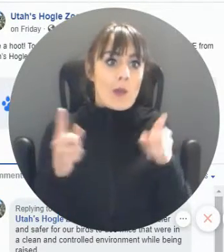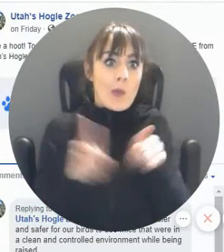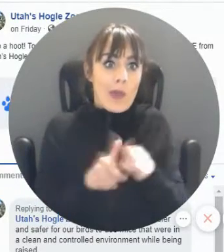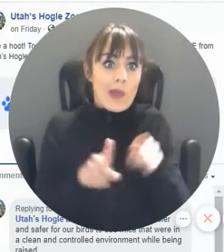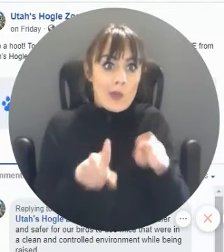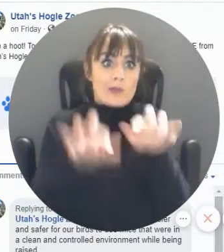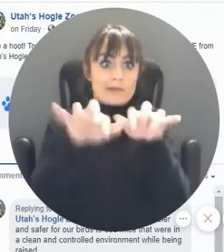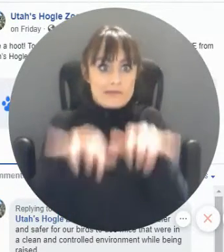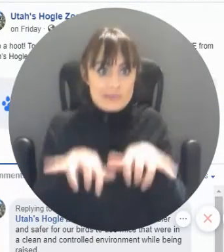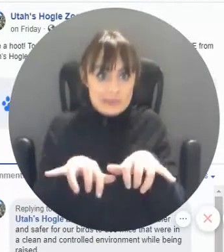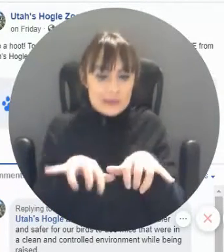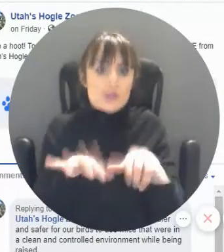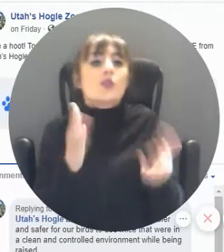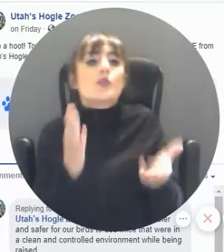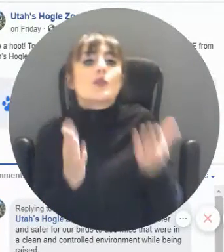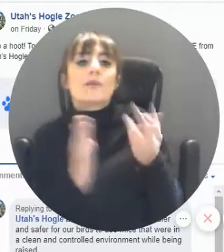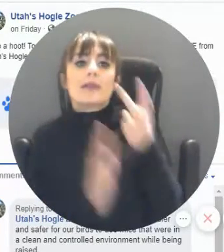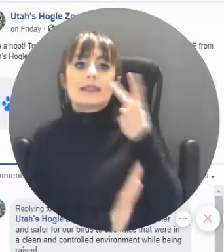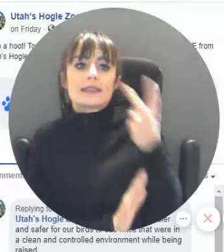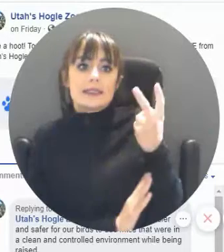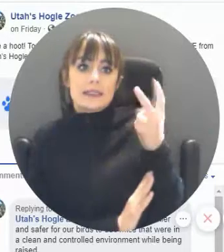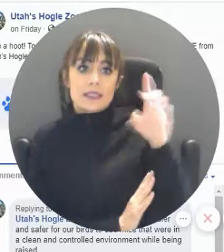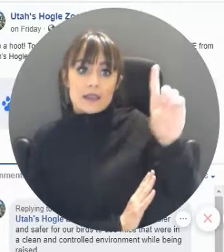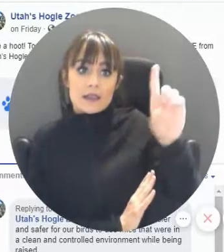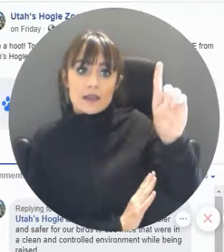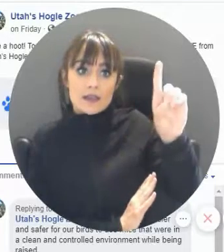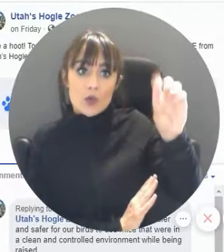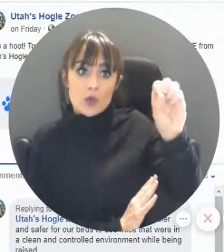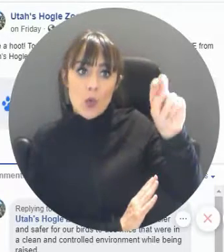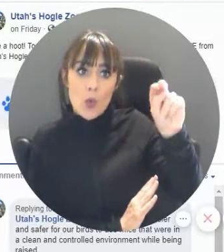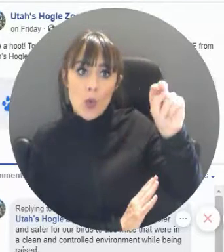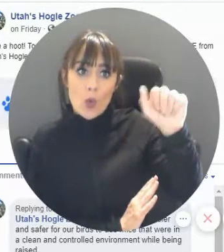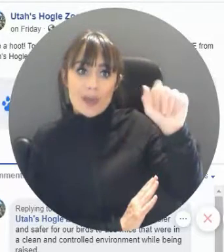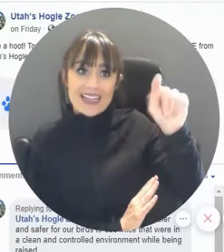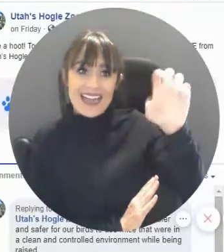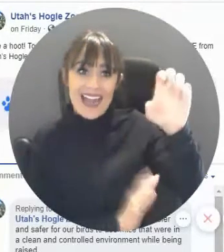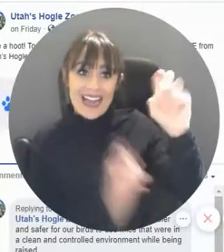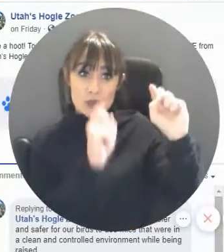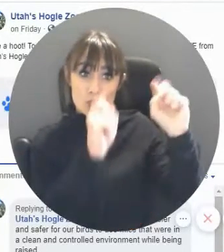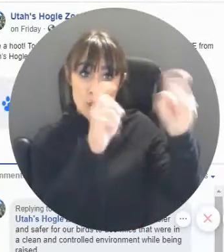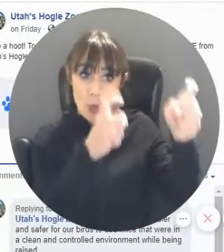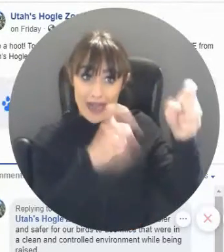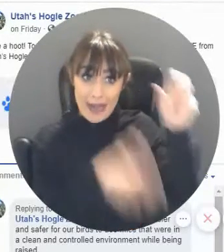a donation button there to Utah's Zoological Society.